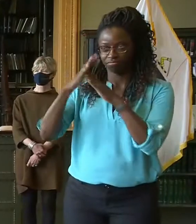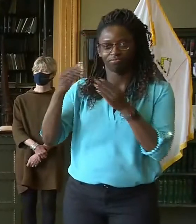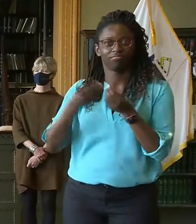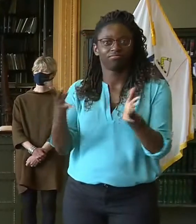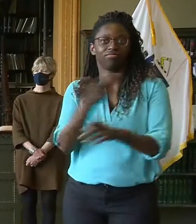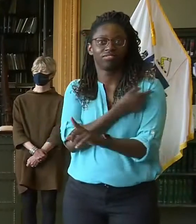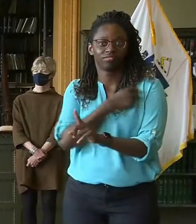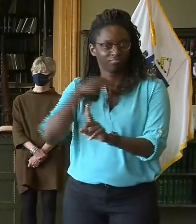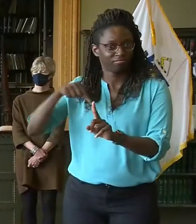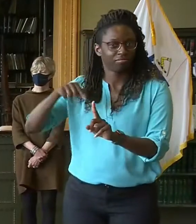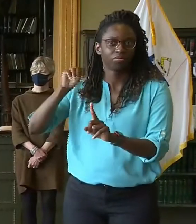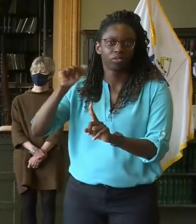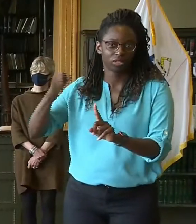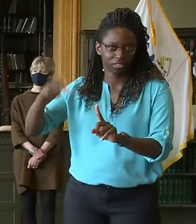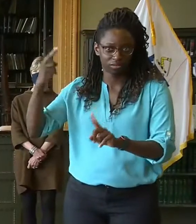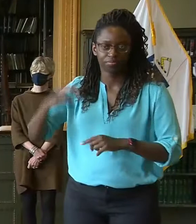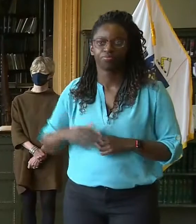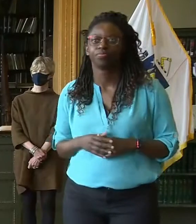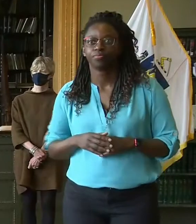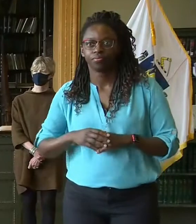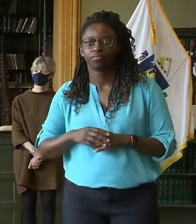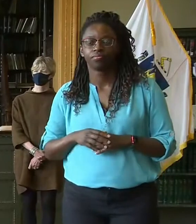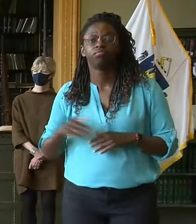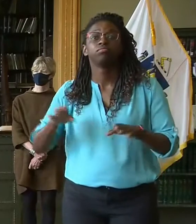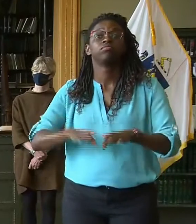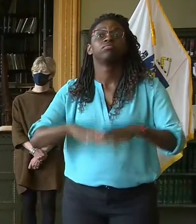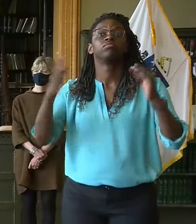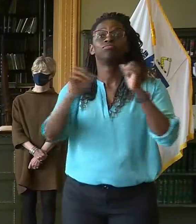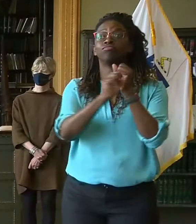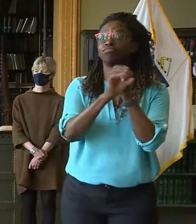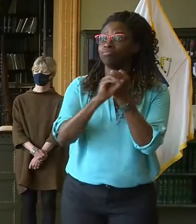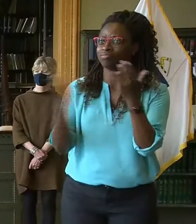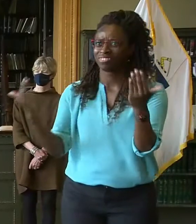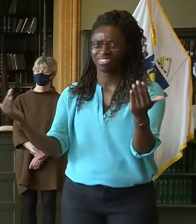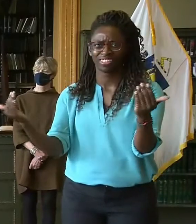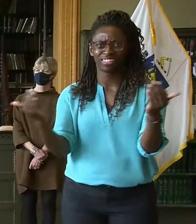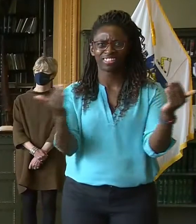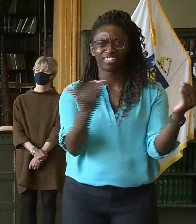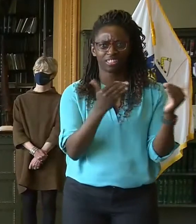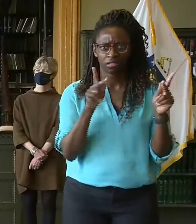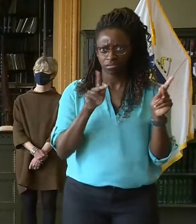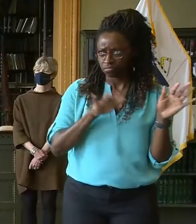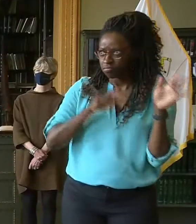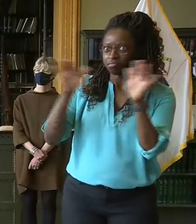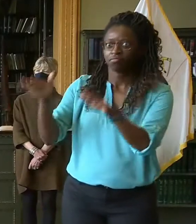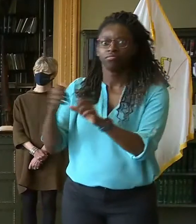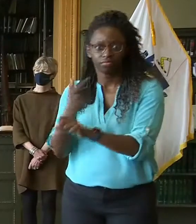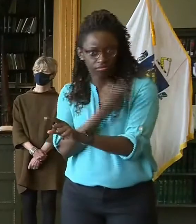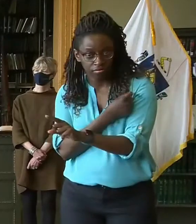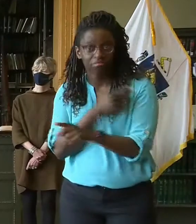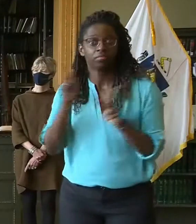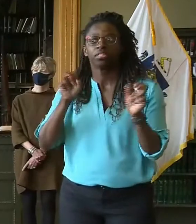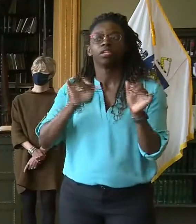VACCINATION PROGRAM ALLOWS US REOPEN THE COMMONWEALTH, WE LAUNCHED A MARKETING CAMPAIGN